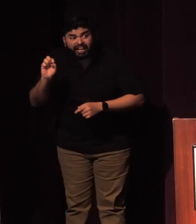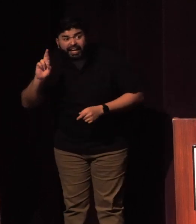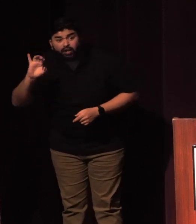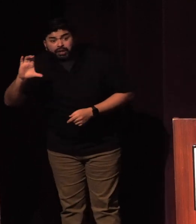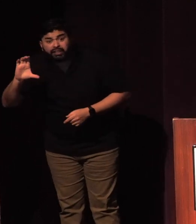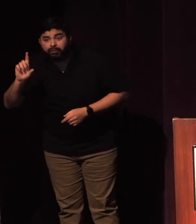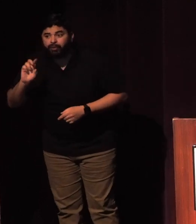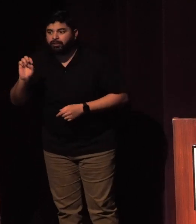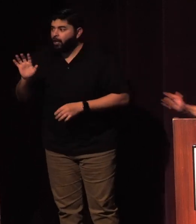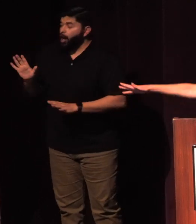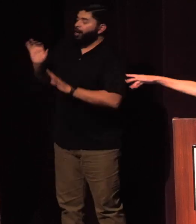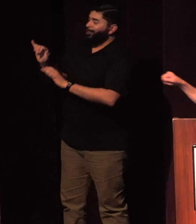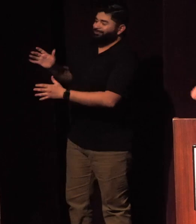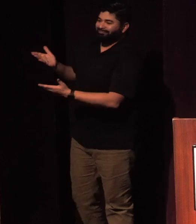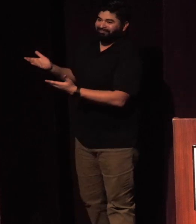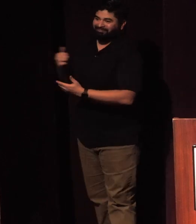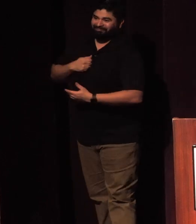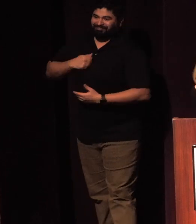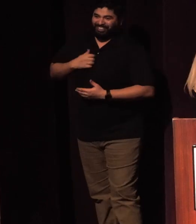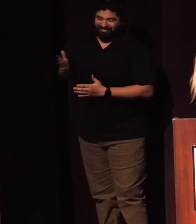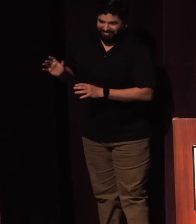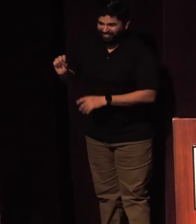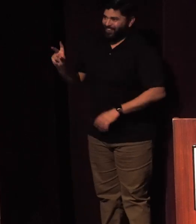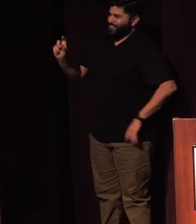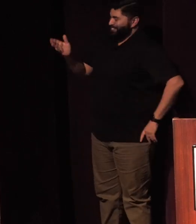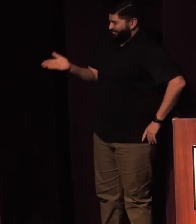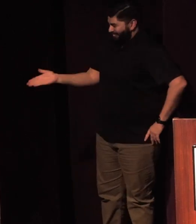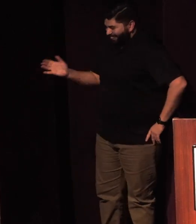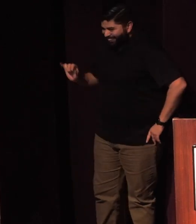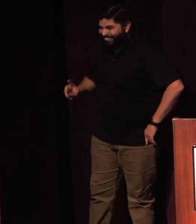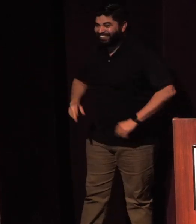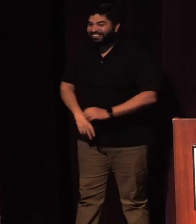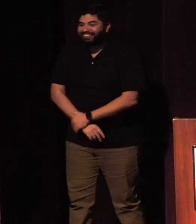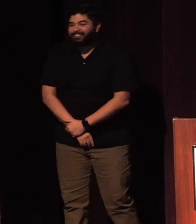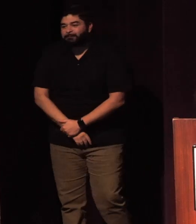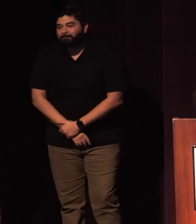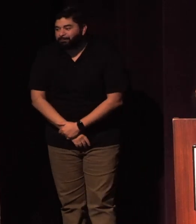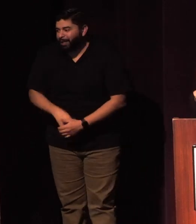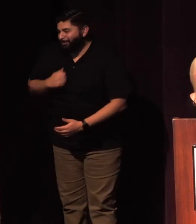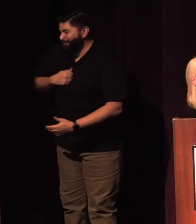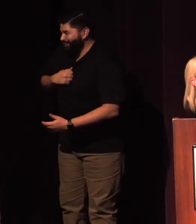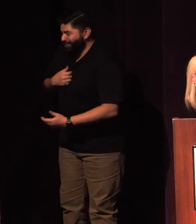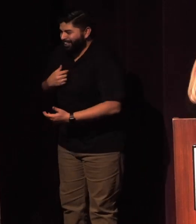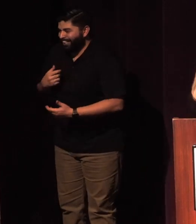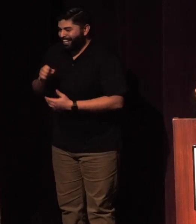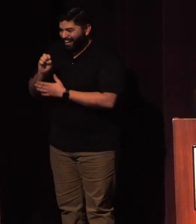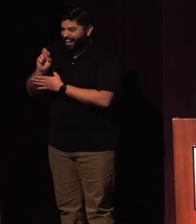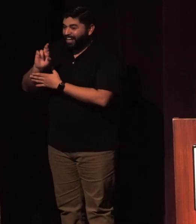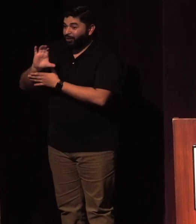So last we have a presentation from Erik Fricke. Is Erik here? I hope so! There you are. Sorry.